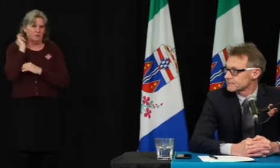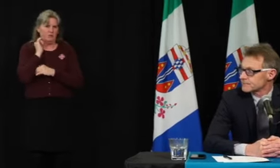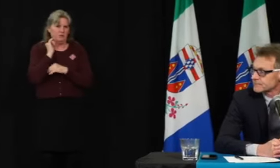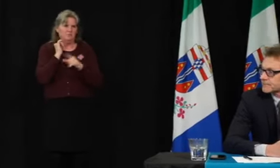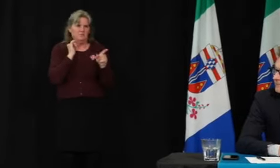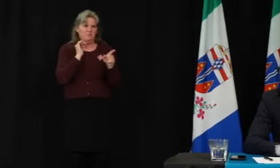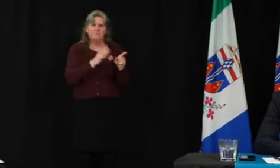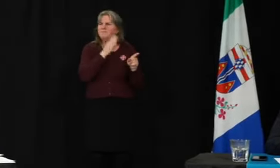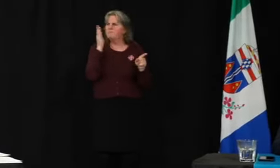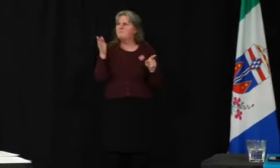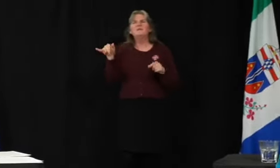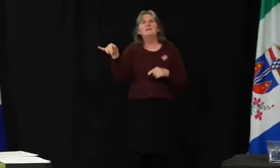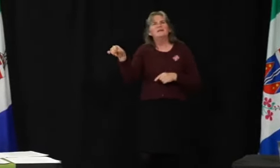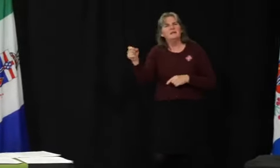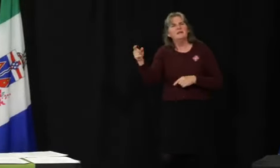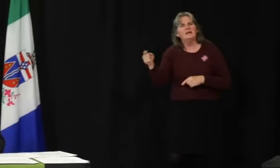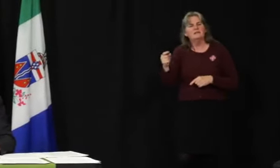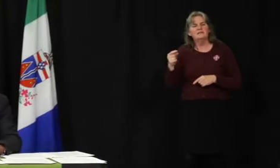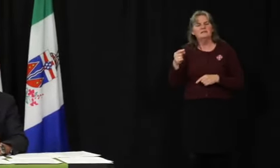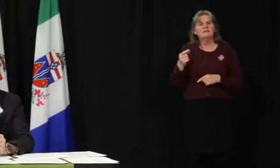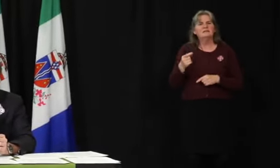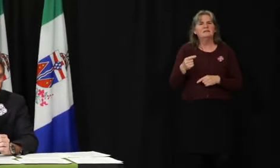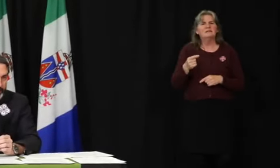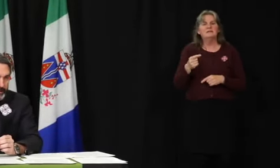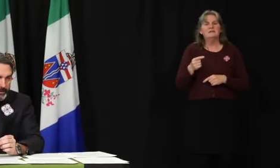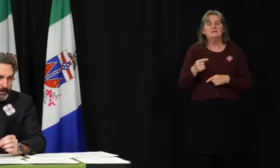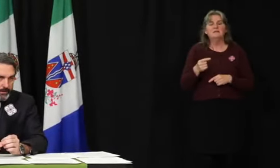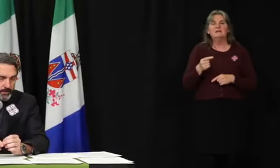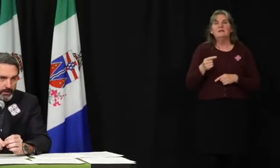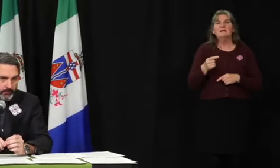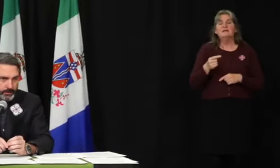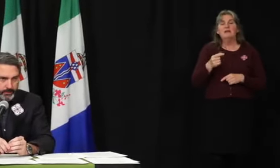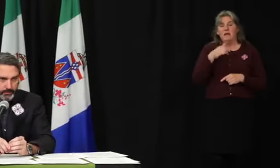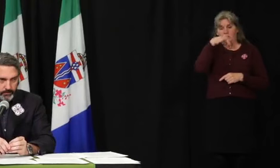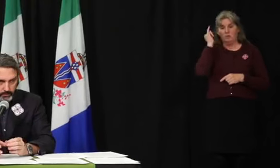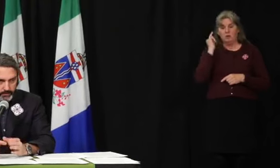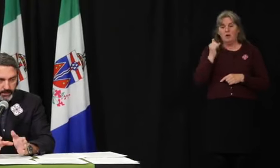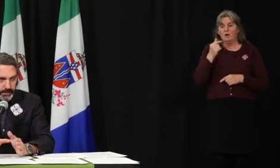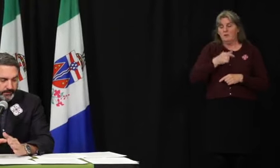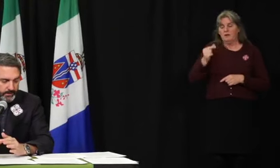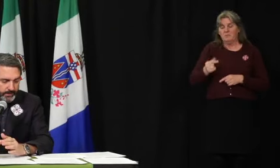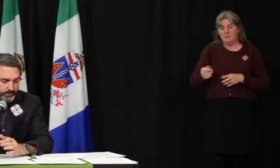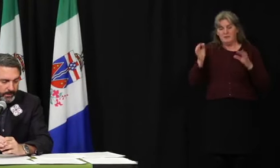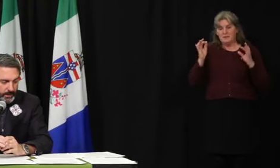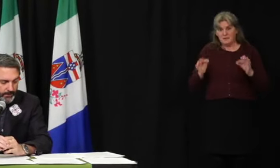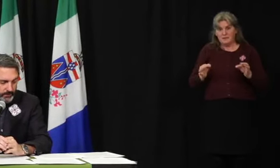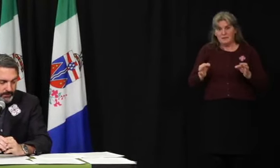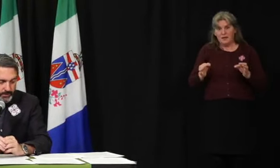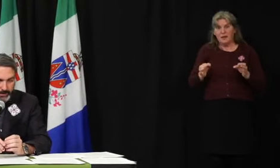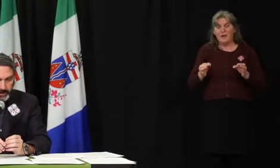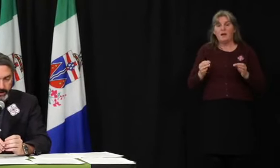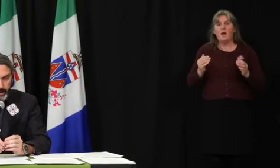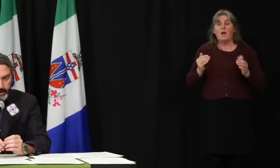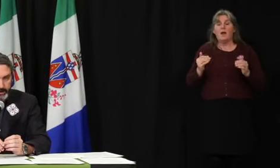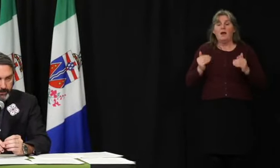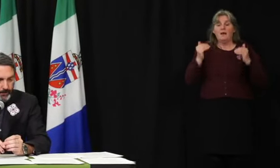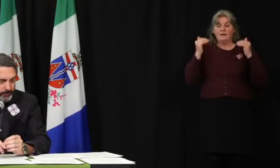we are at a place right now with our communications, our weekly engagements, there are several different tables in which we are